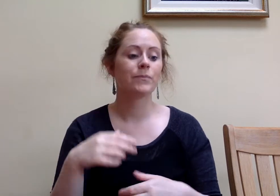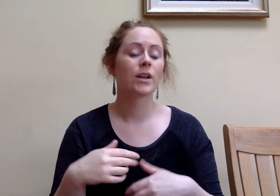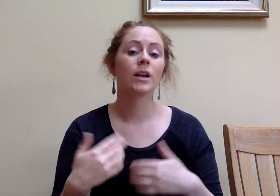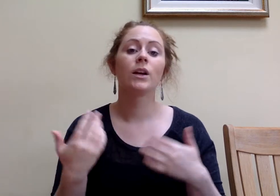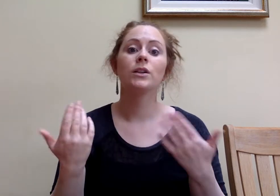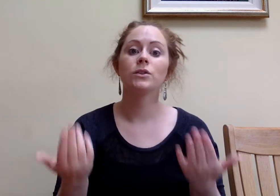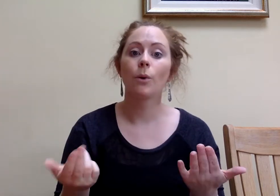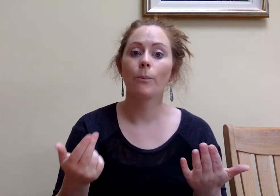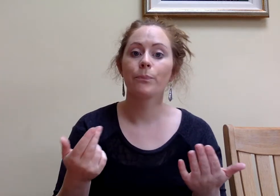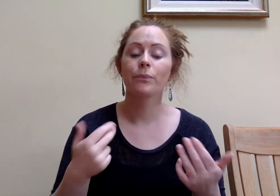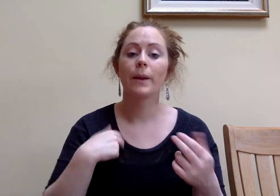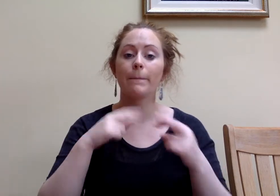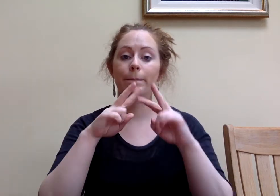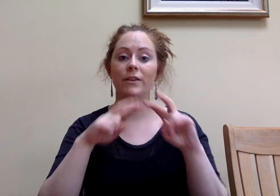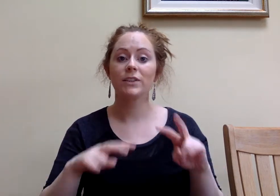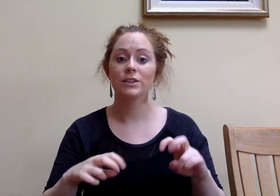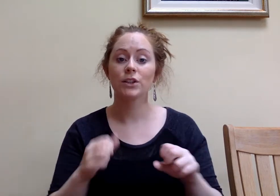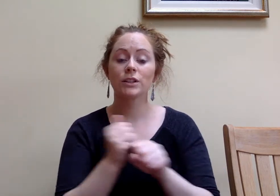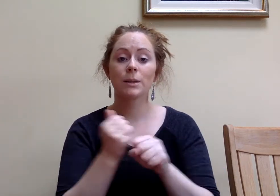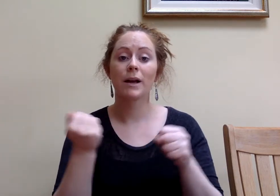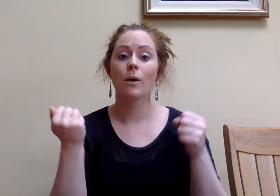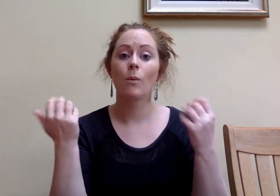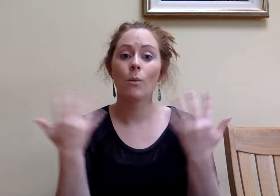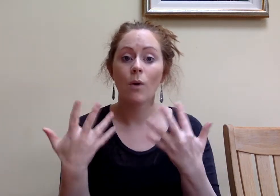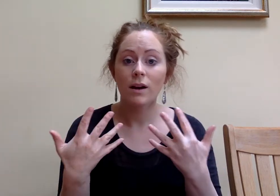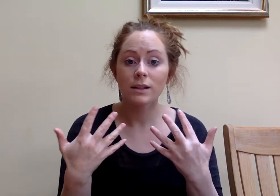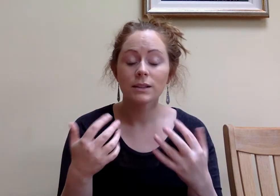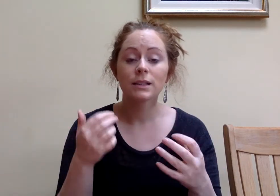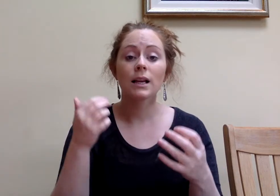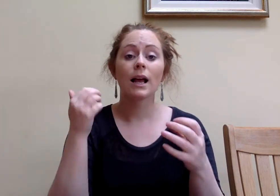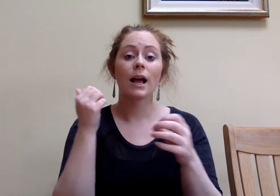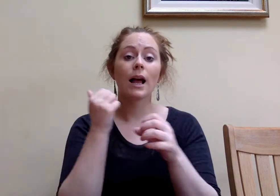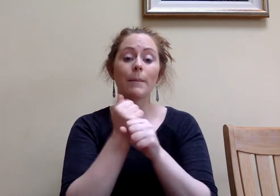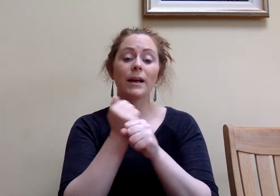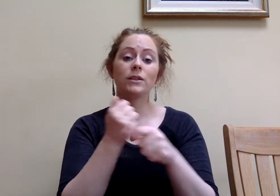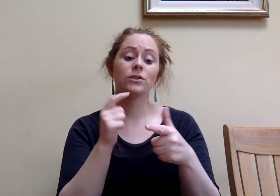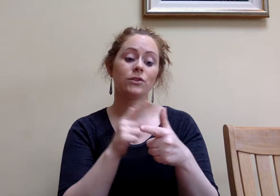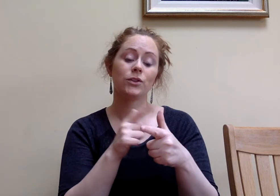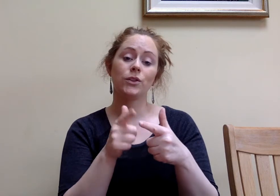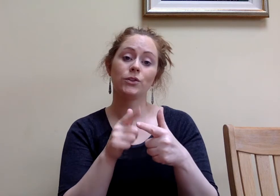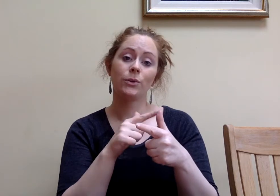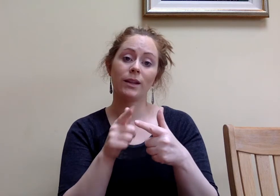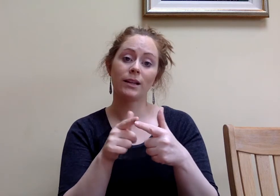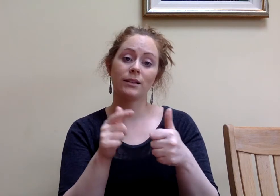So what is my research about? There are two parts to the research.